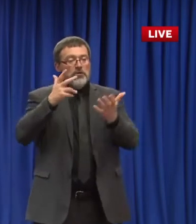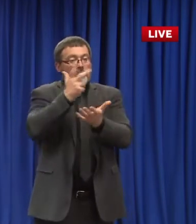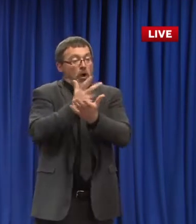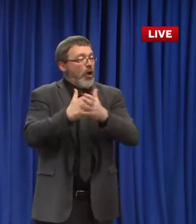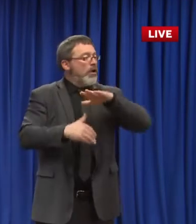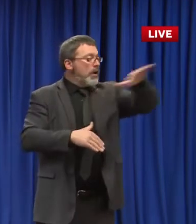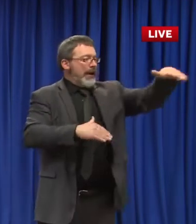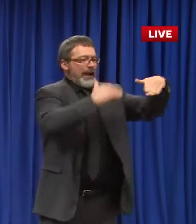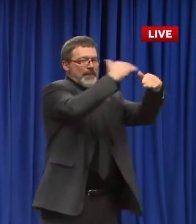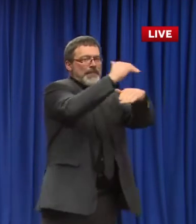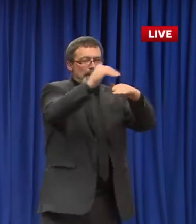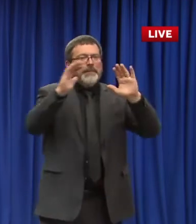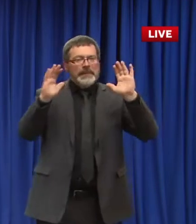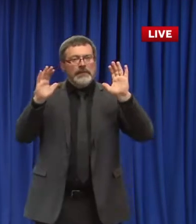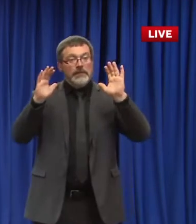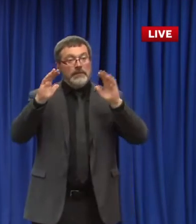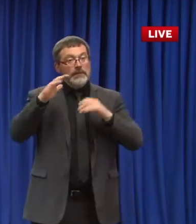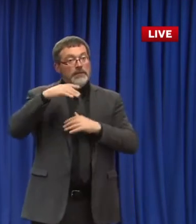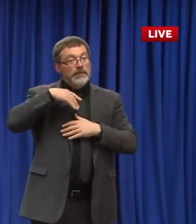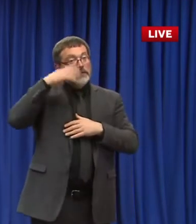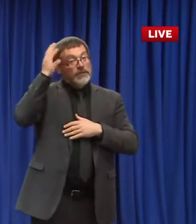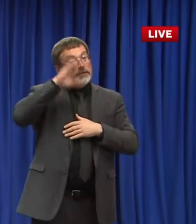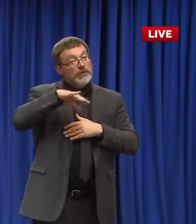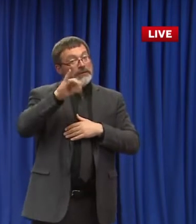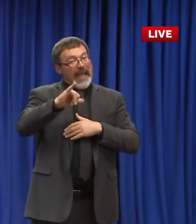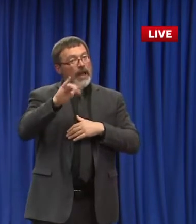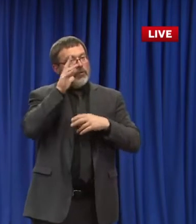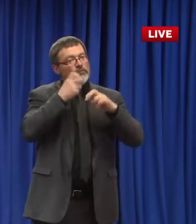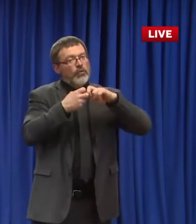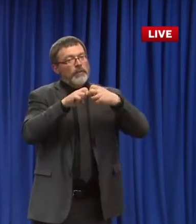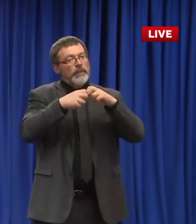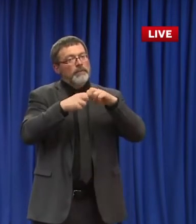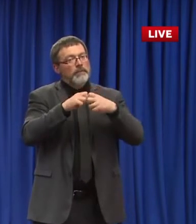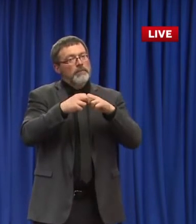CAPACITY ON THE BEACH THAT’S OBVIOUSLY A GREAT OPPORTUNITY LIMITING THE AMOUNT OF PARKING. THERE’S GOING TO BE PARKING CONSTRAINTS.